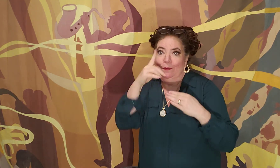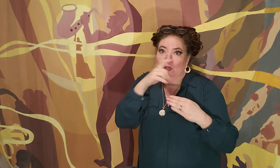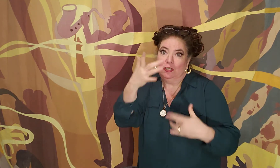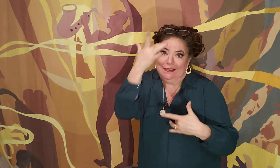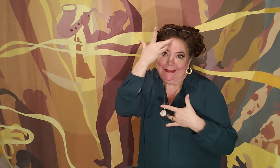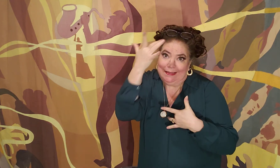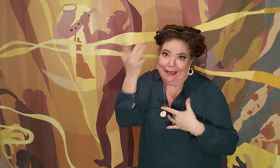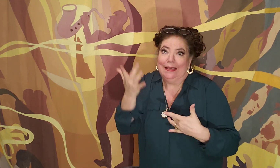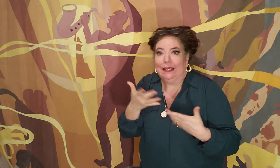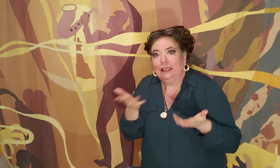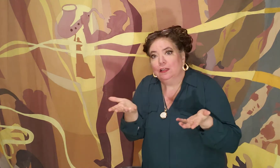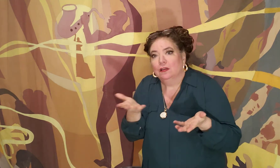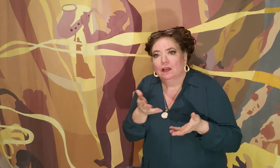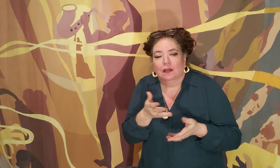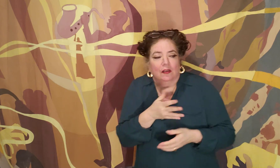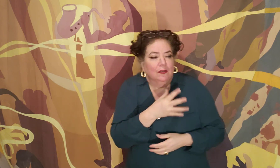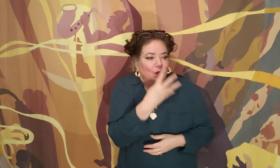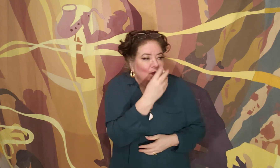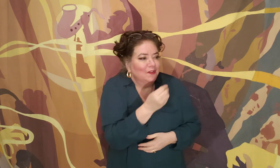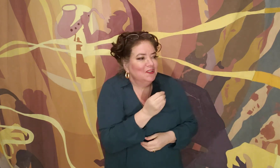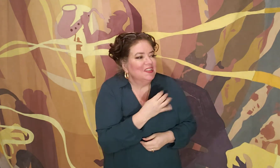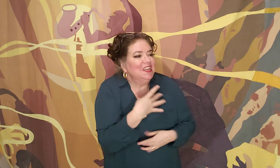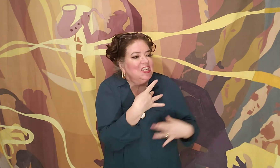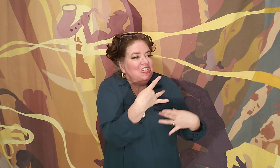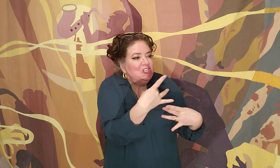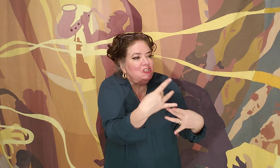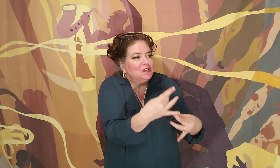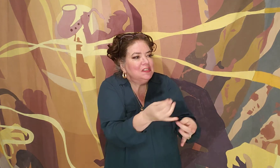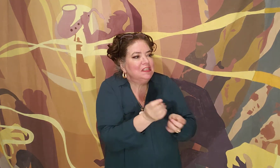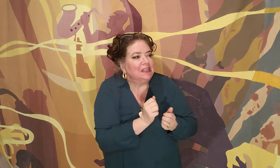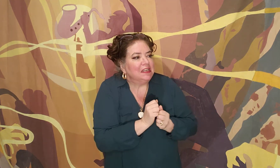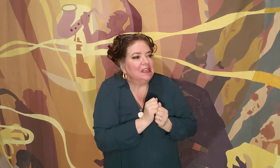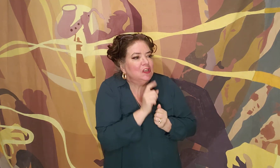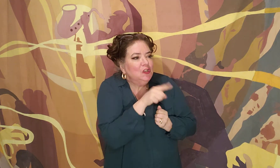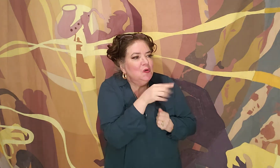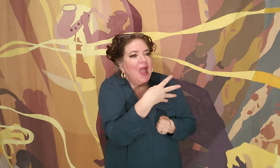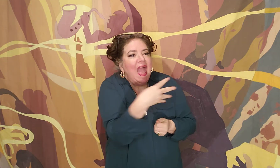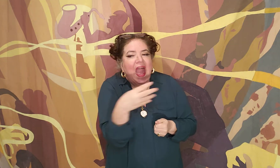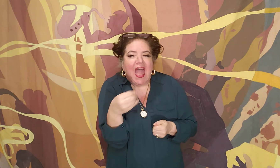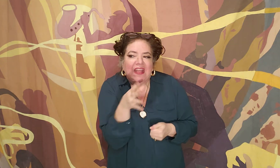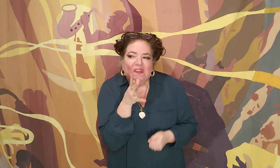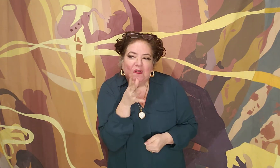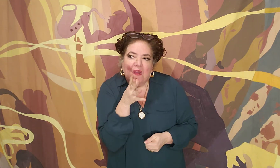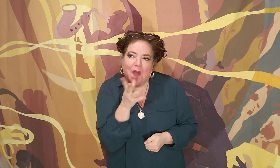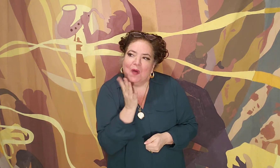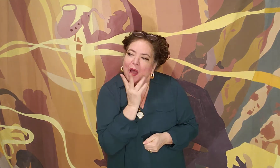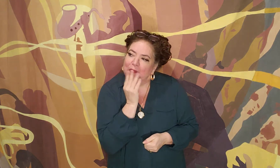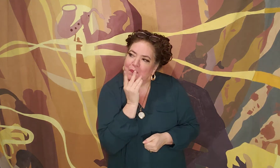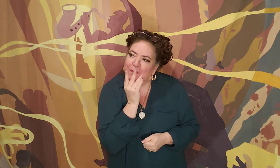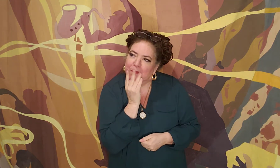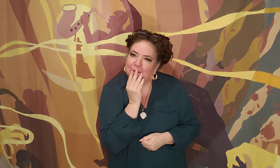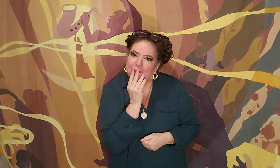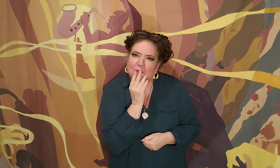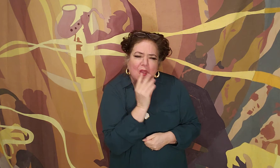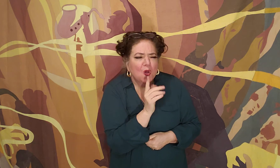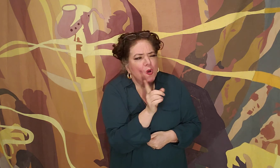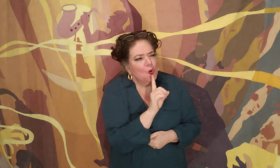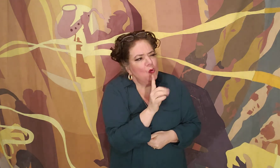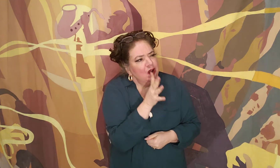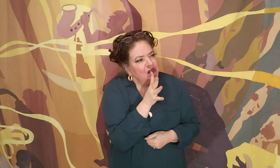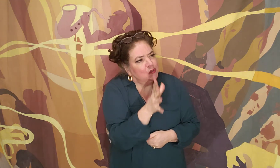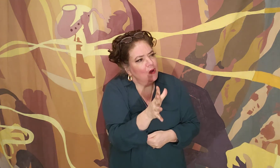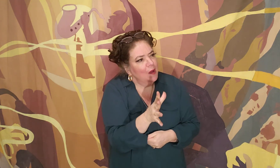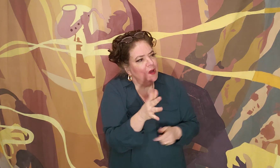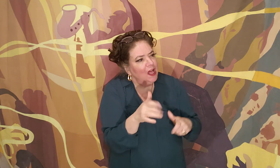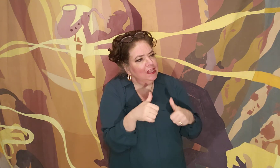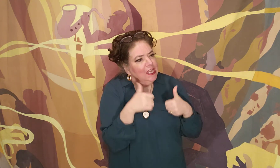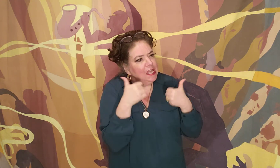because she's sick." The wolf goes, "interesting you and the Grandma where does Grandma live?"